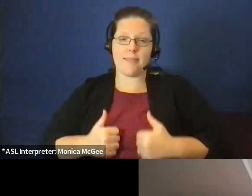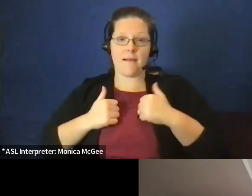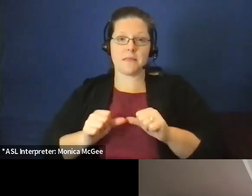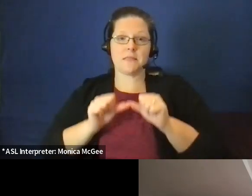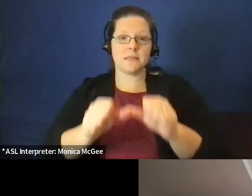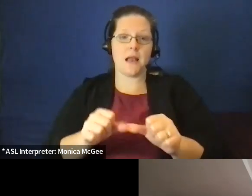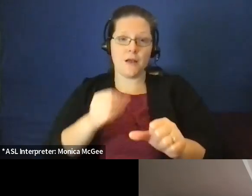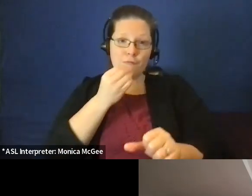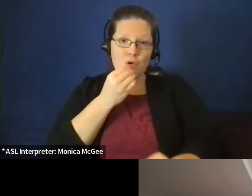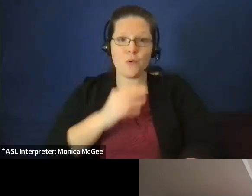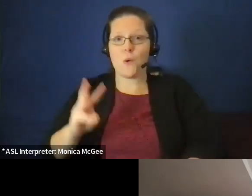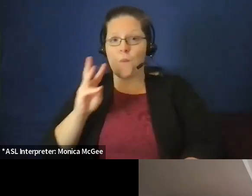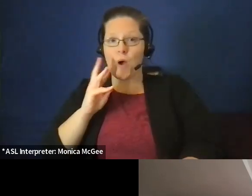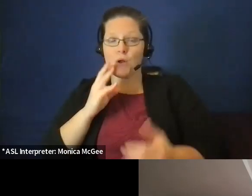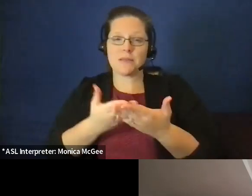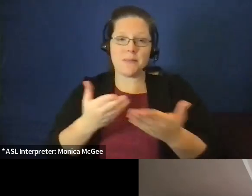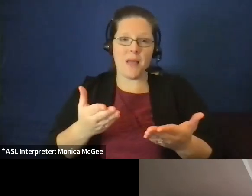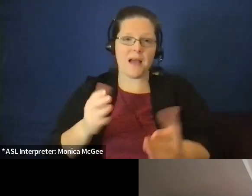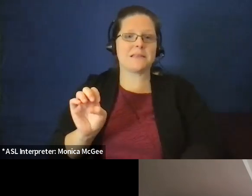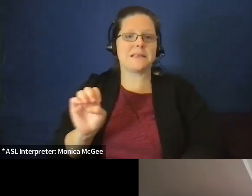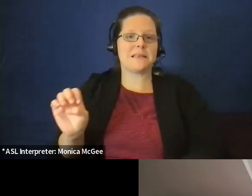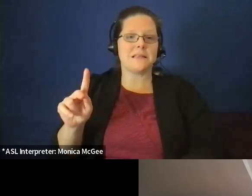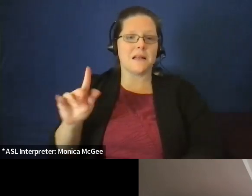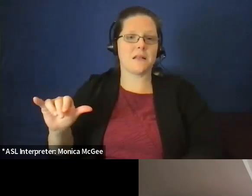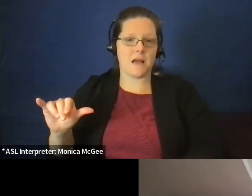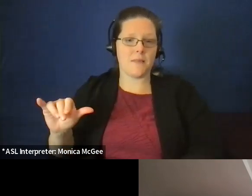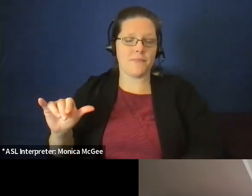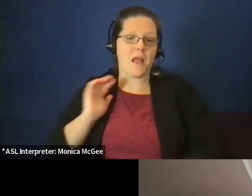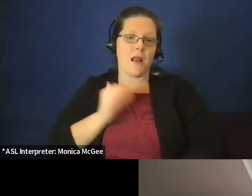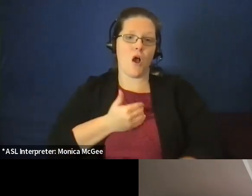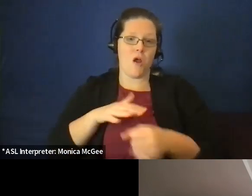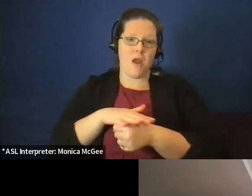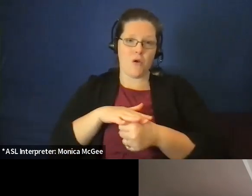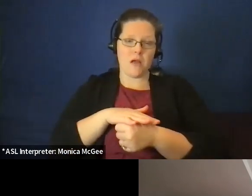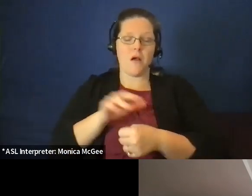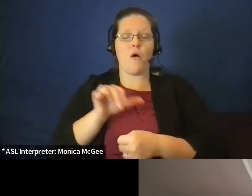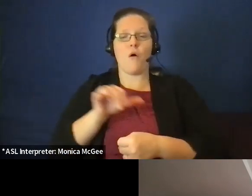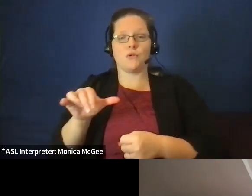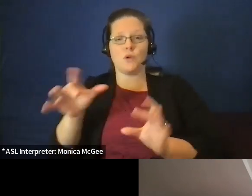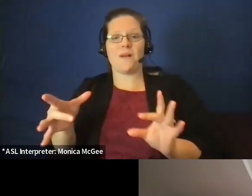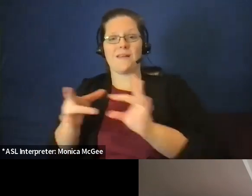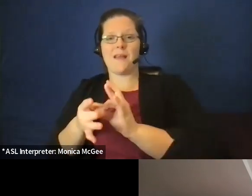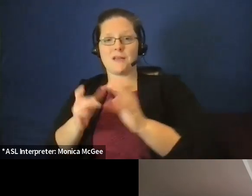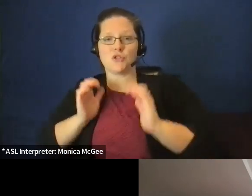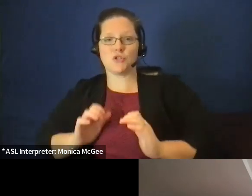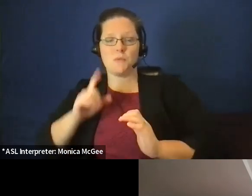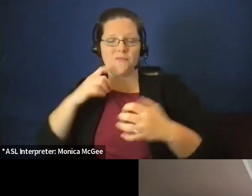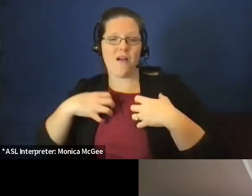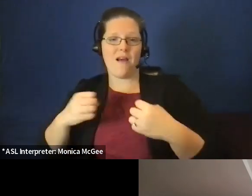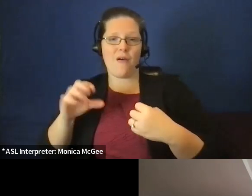hands. Karen, on the chat shares our CIL offers services such as life-sustaining food, water, and